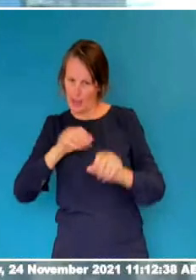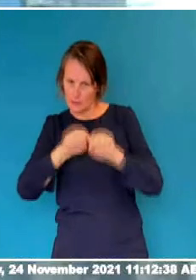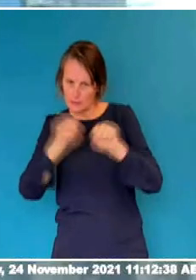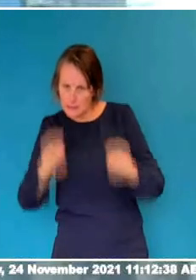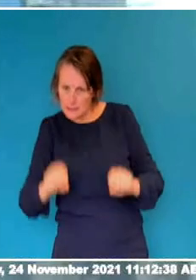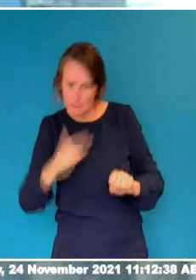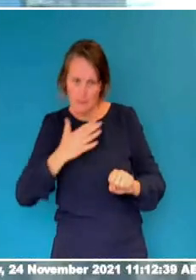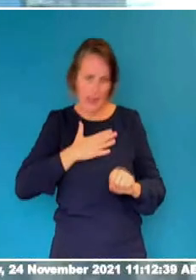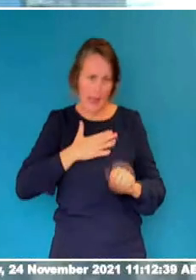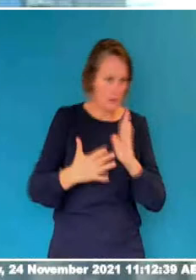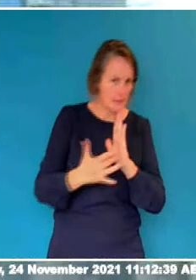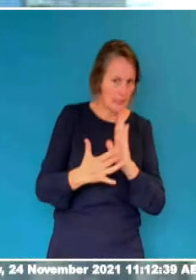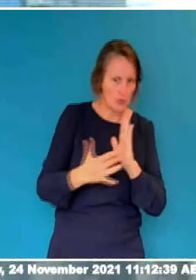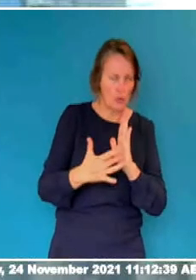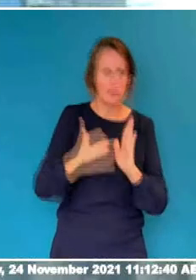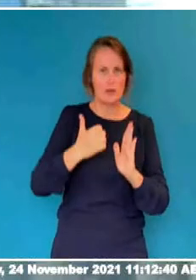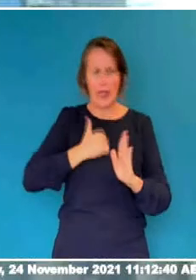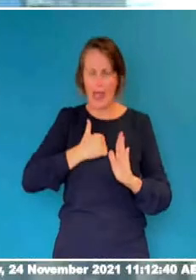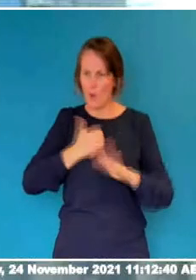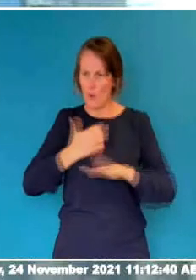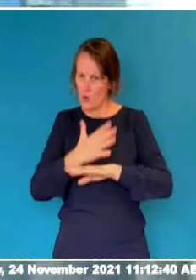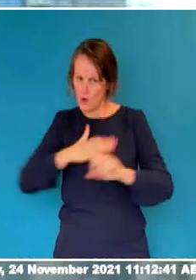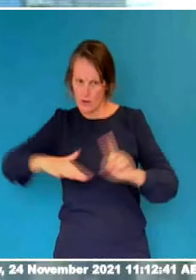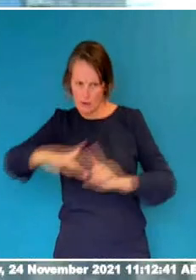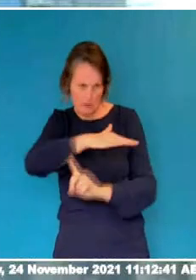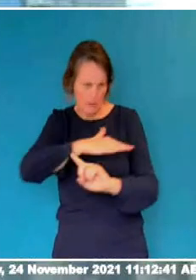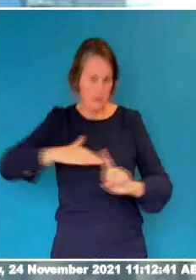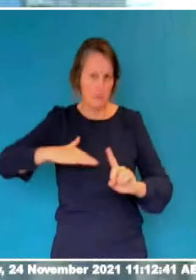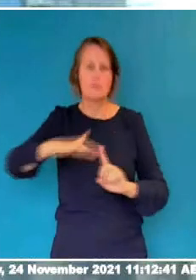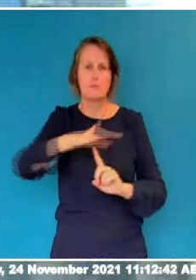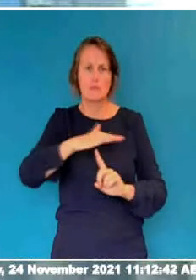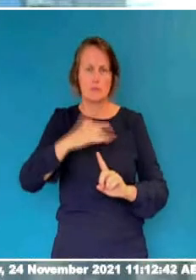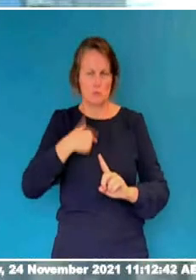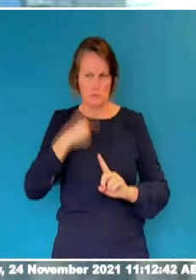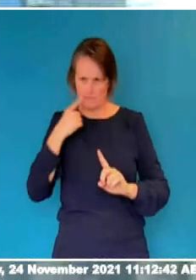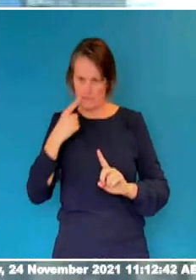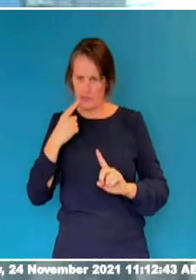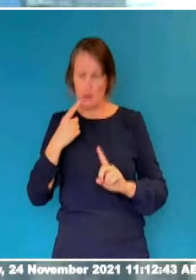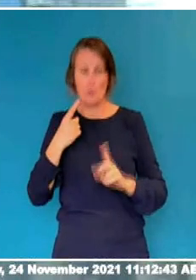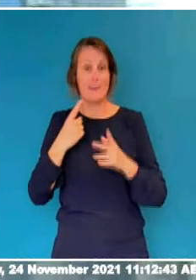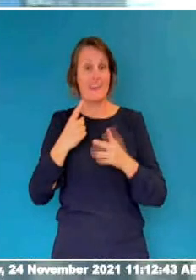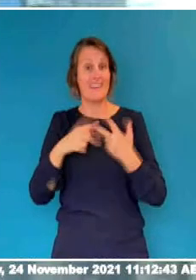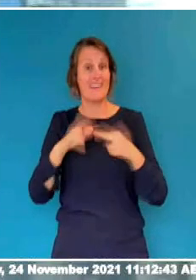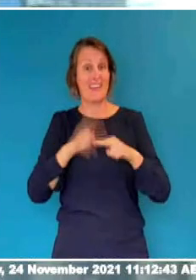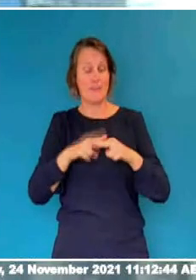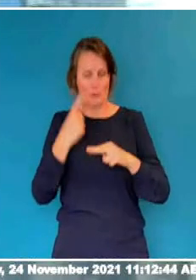working, our physical environment, and proactively remove barriers or any areas